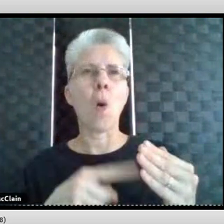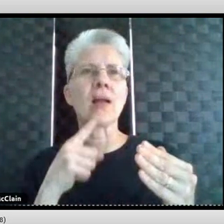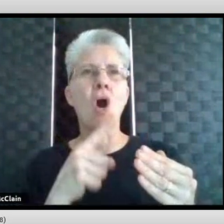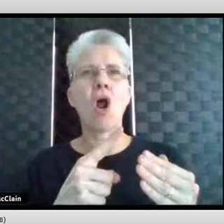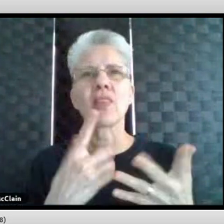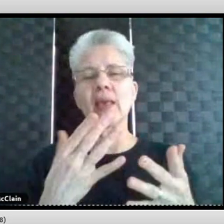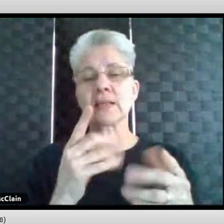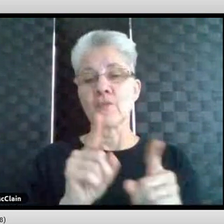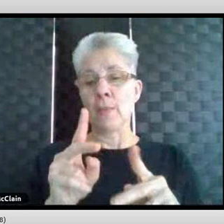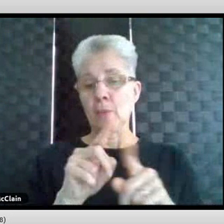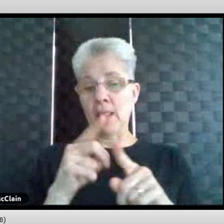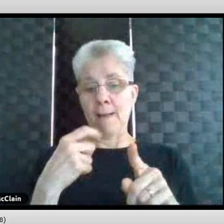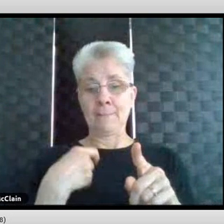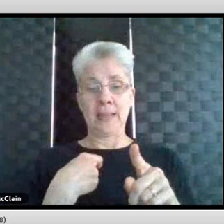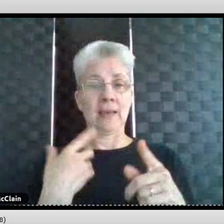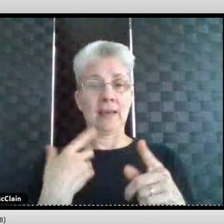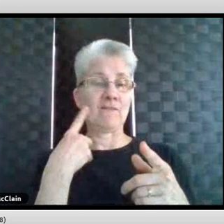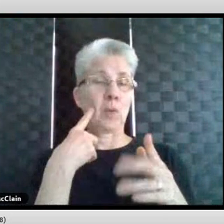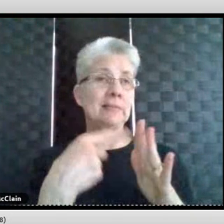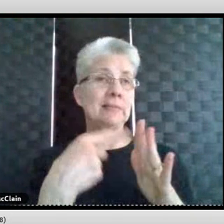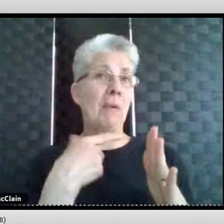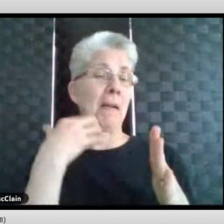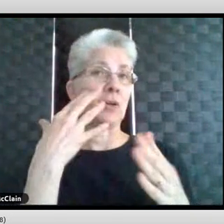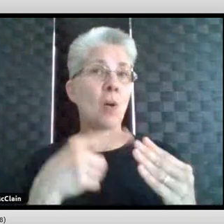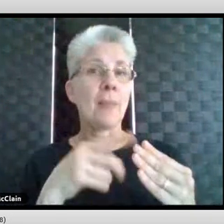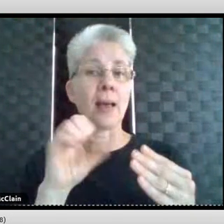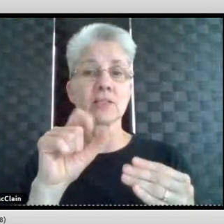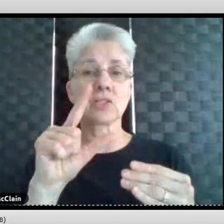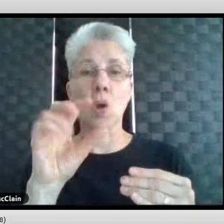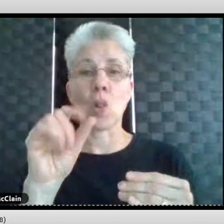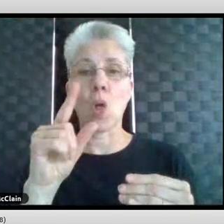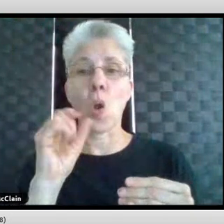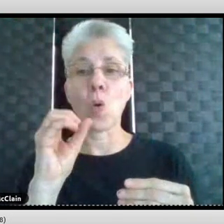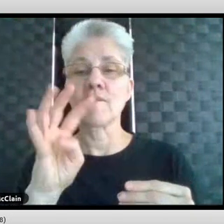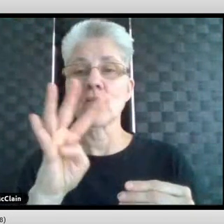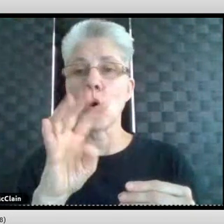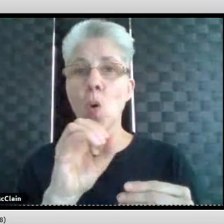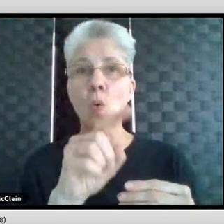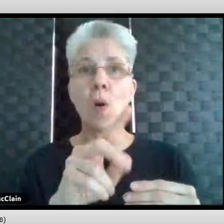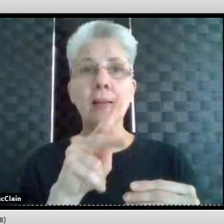For instance, I didn't know about a solo solo 401(k) until I heard it on Clark Howard a while back,